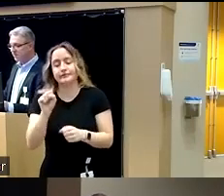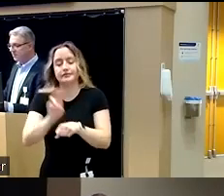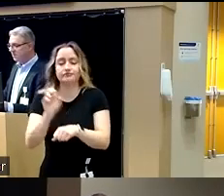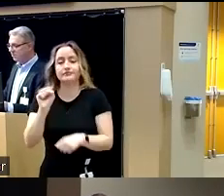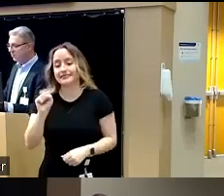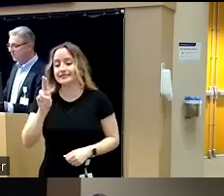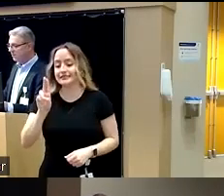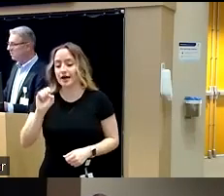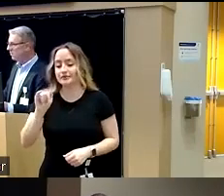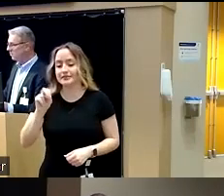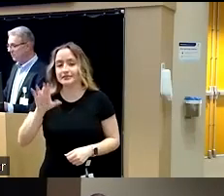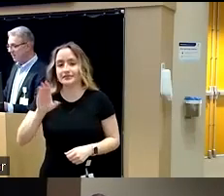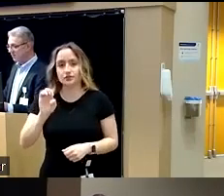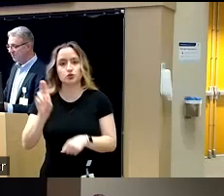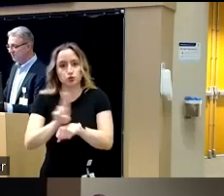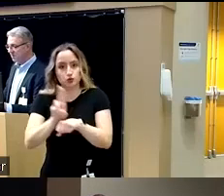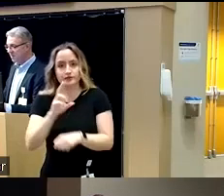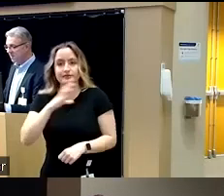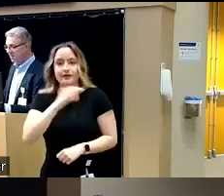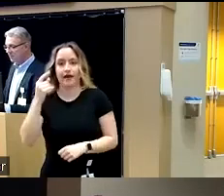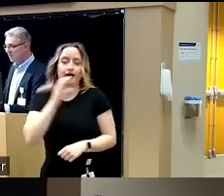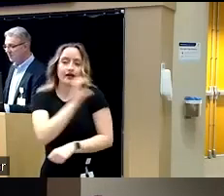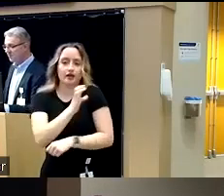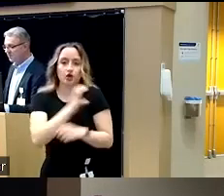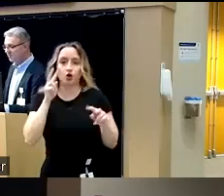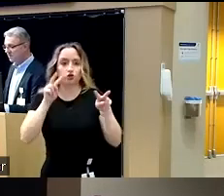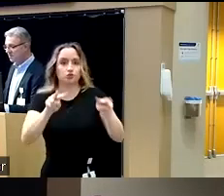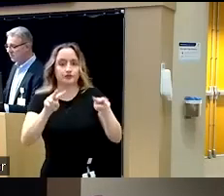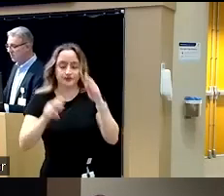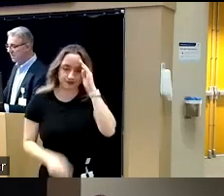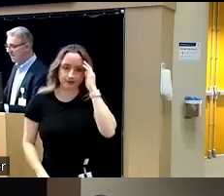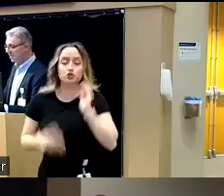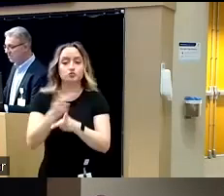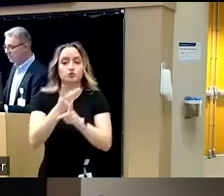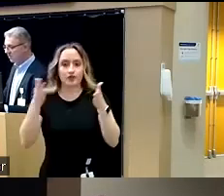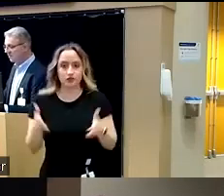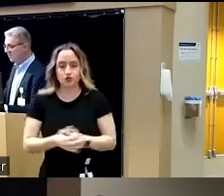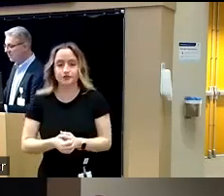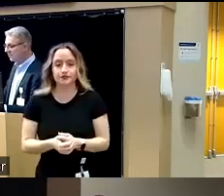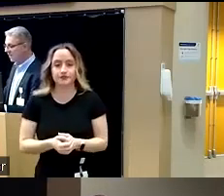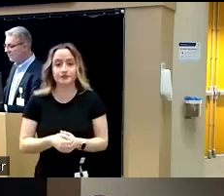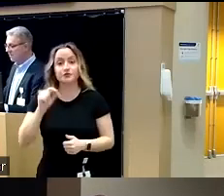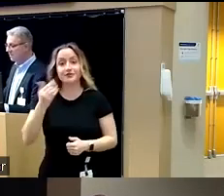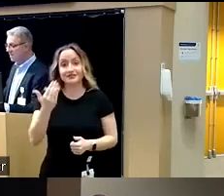counselor in approved clinical supervisor in 2017 Julie became a New York State Certified trainer